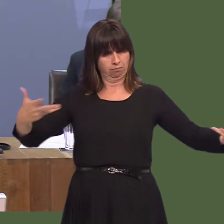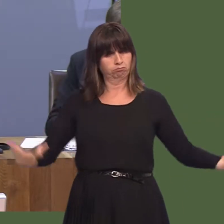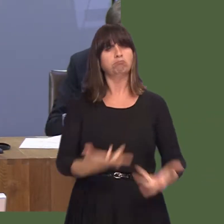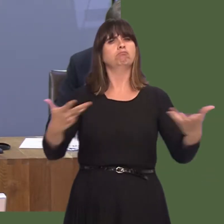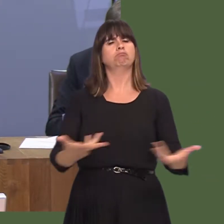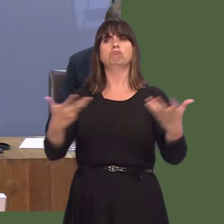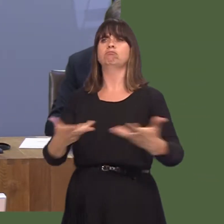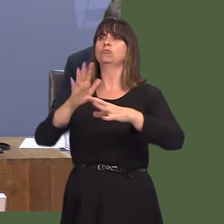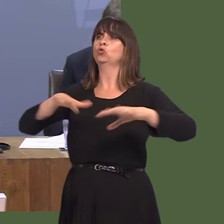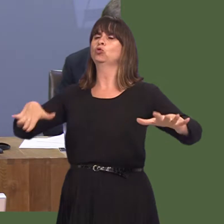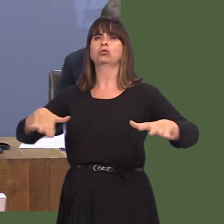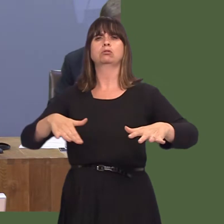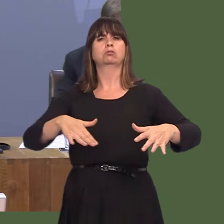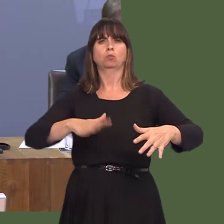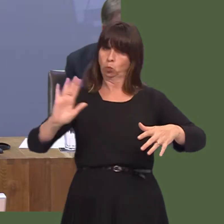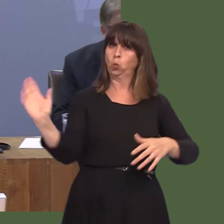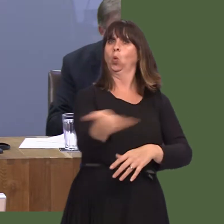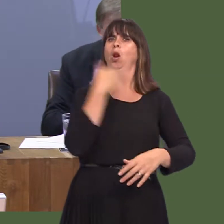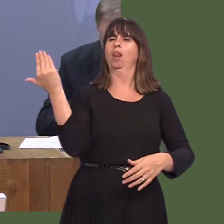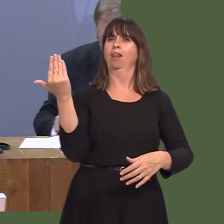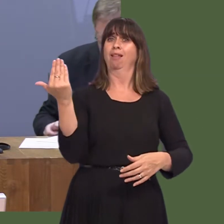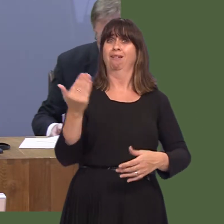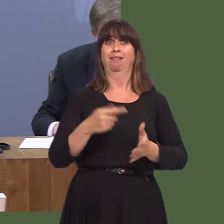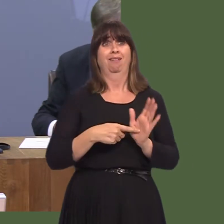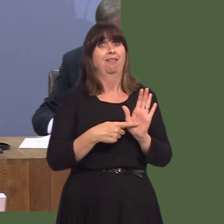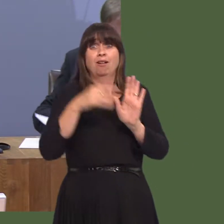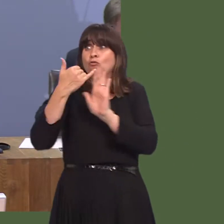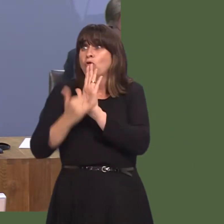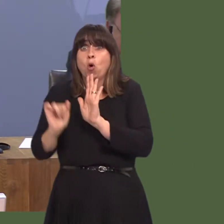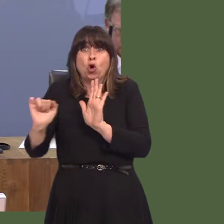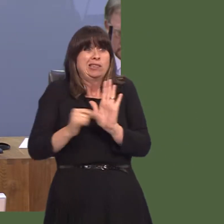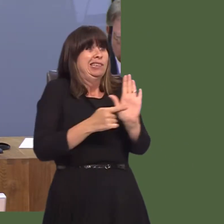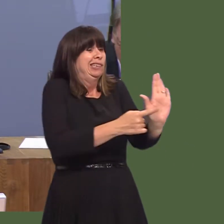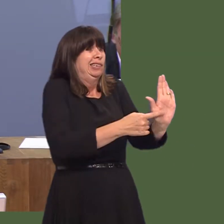reports in recent months where the Welsh Government is failing children and young people.